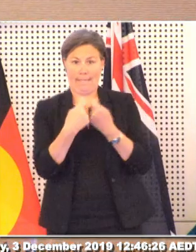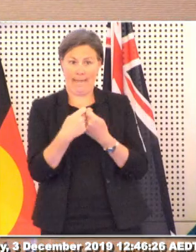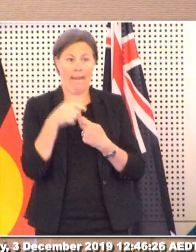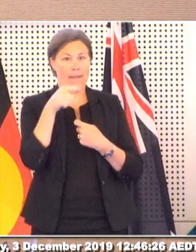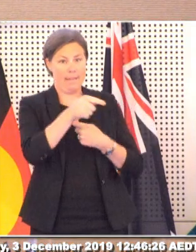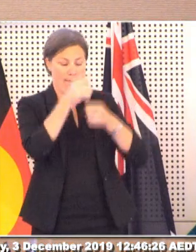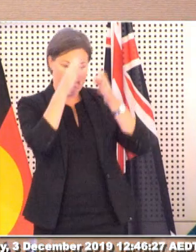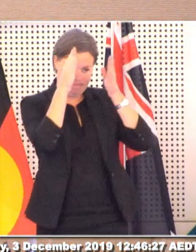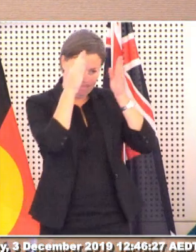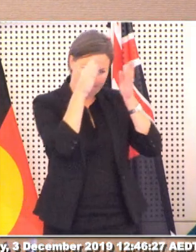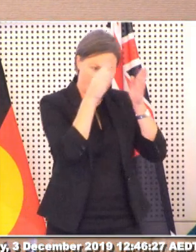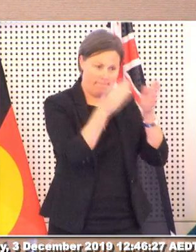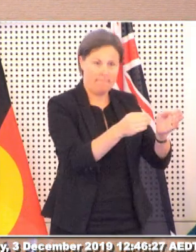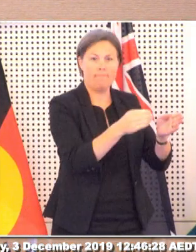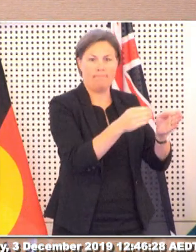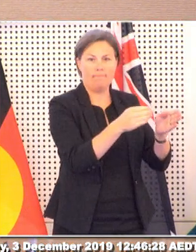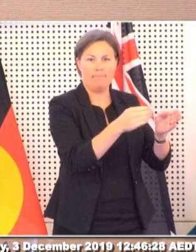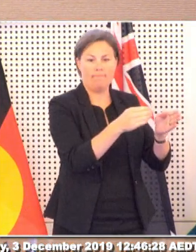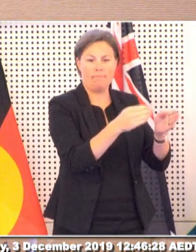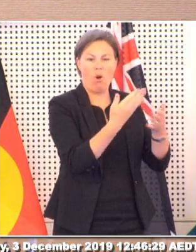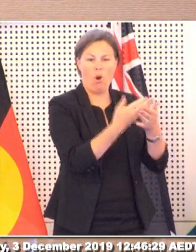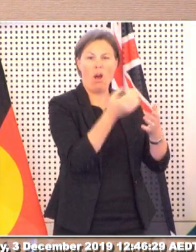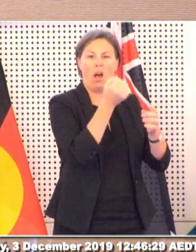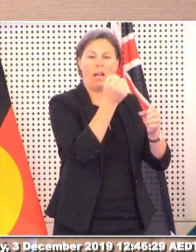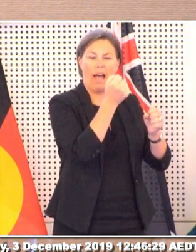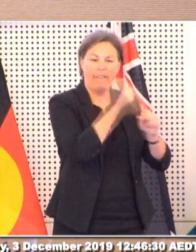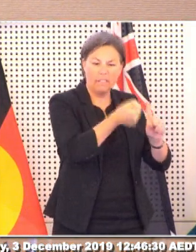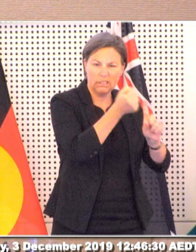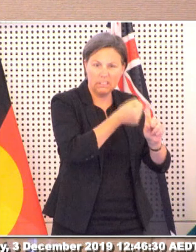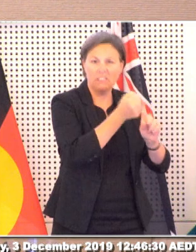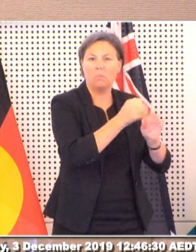those decisions and the decisions will depend on the powers given to me by VCAT.